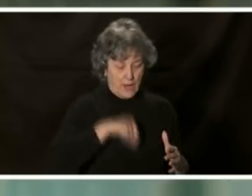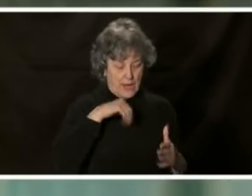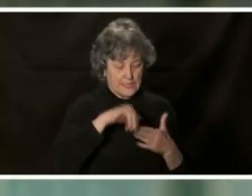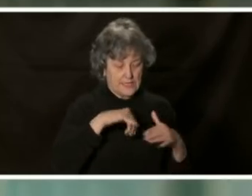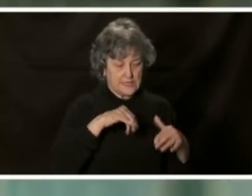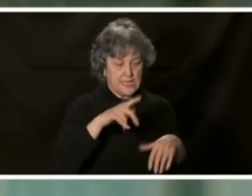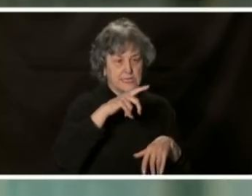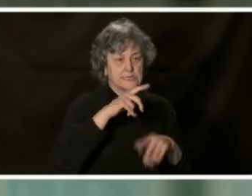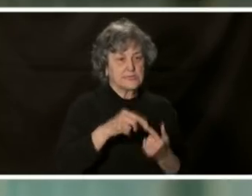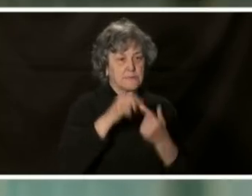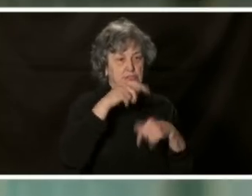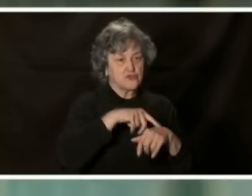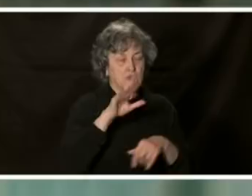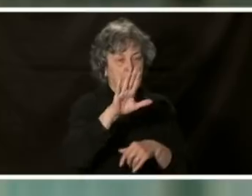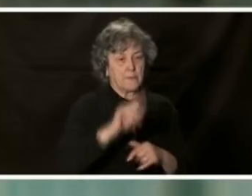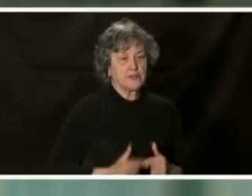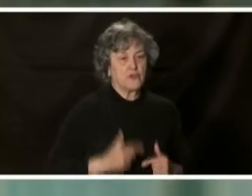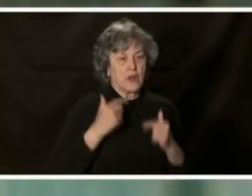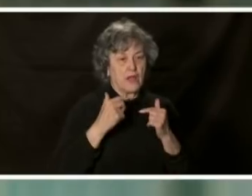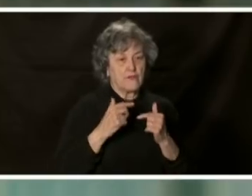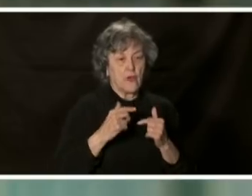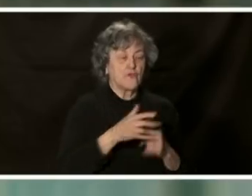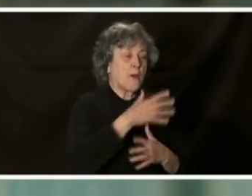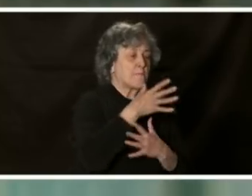TO ALL OF THE PARENTS, GRANDPARENTS, SPOUSES, CHILDREN, SISTERS,